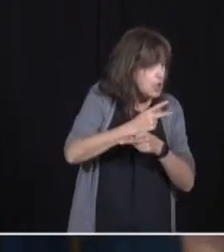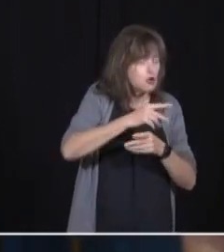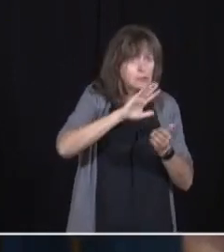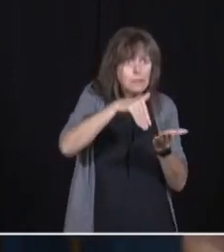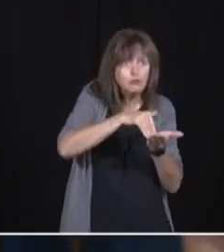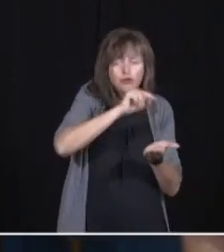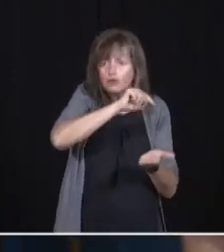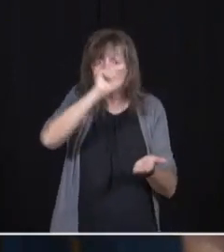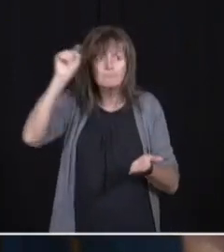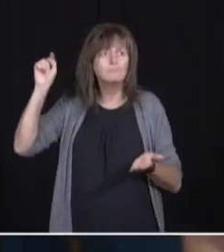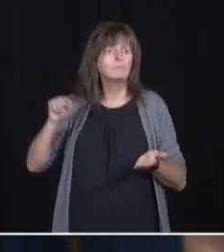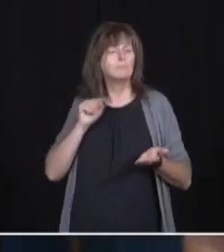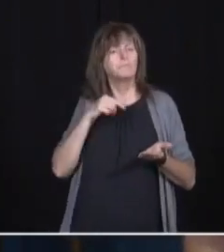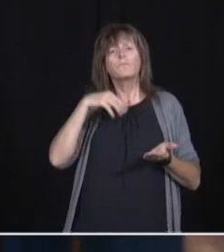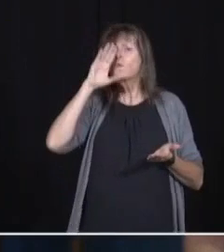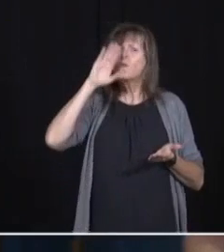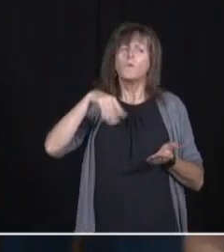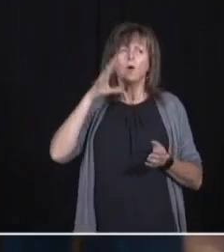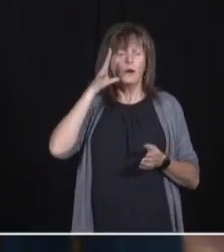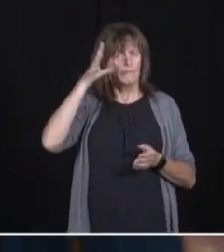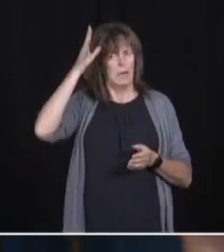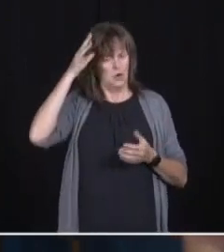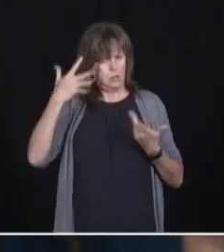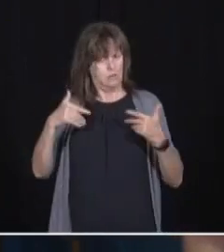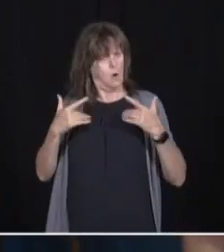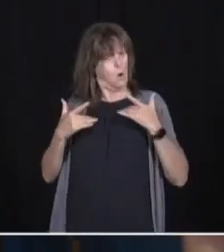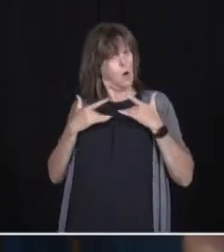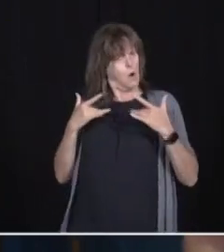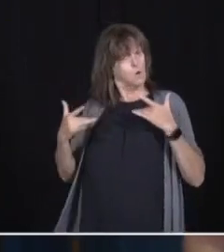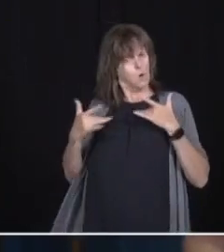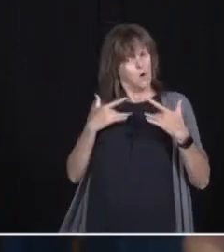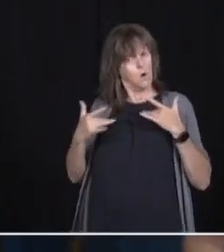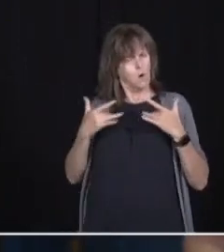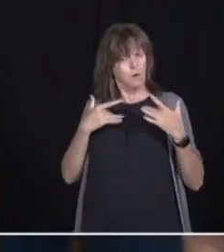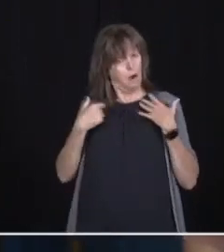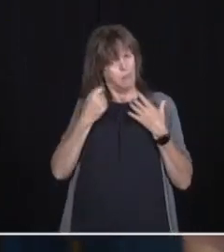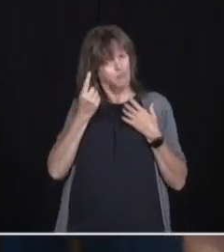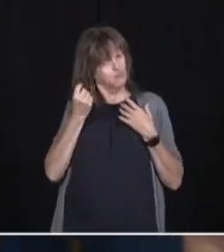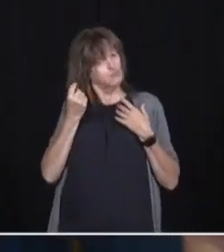I note that parents across the province are very anxious as part of the safe restart agreement